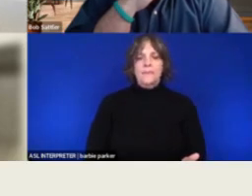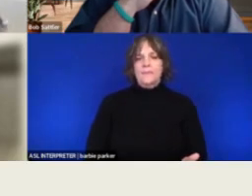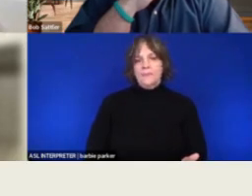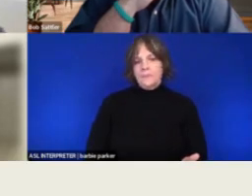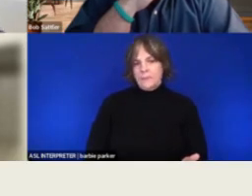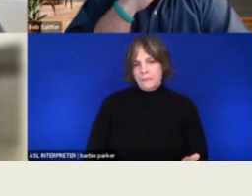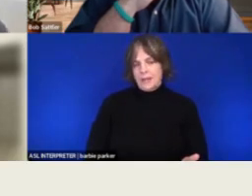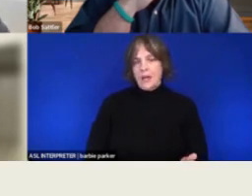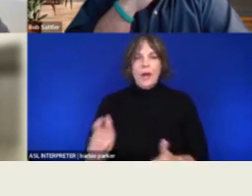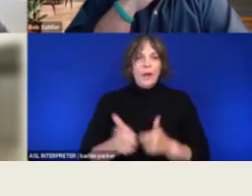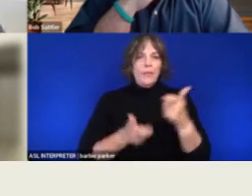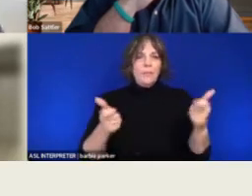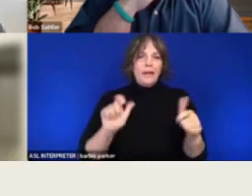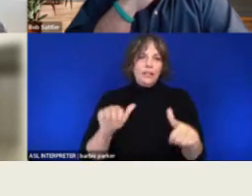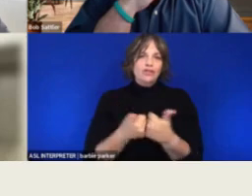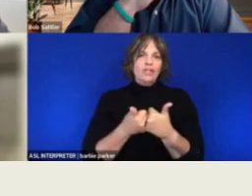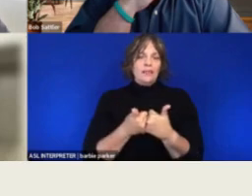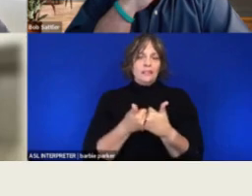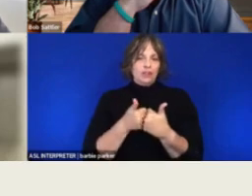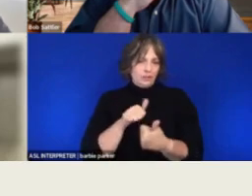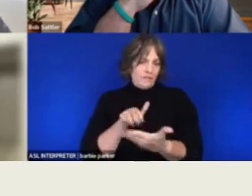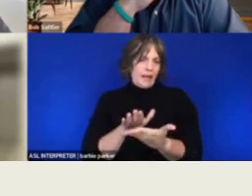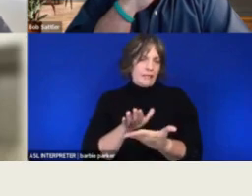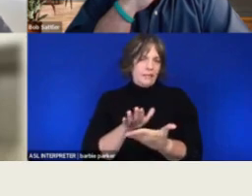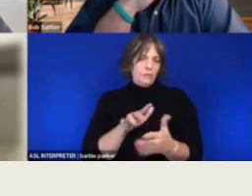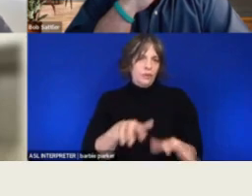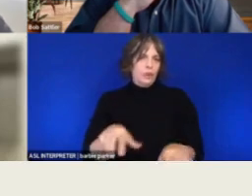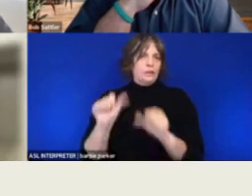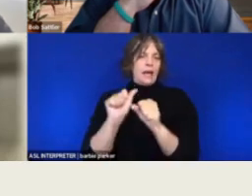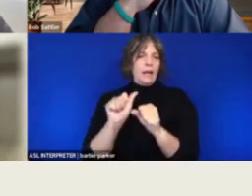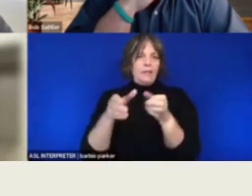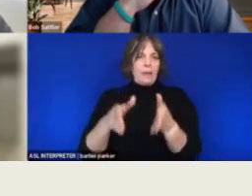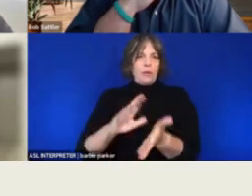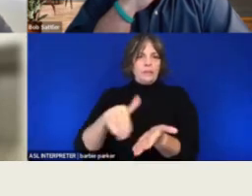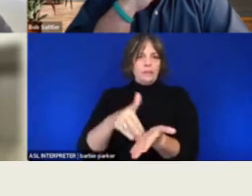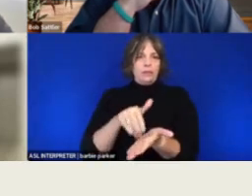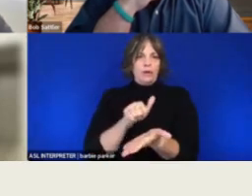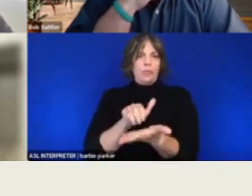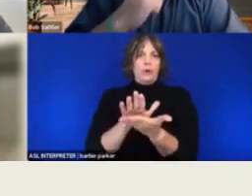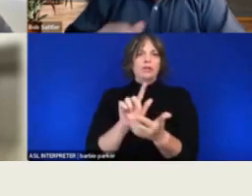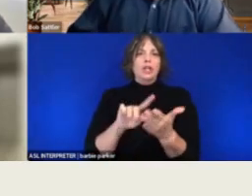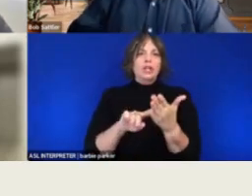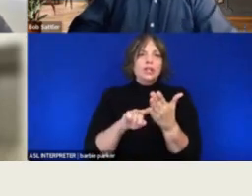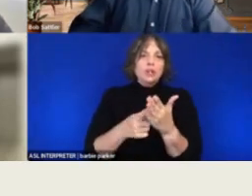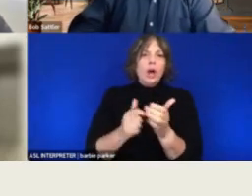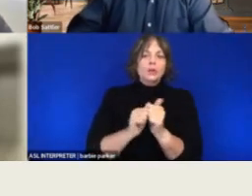face when it comes to taking person-centered approach starts with how they facilitate